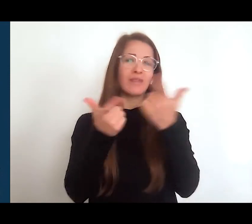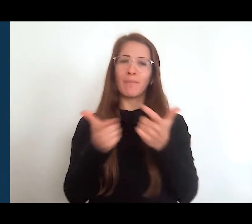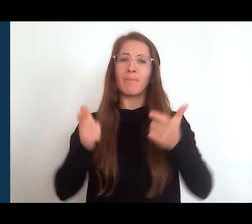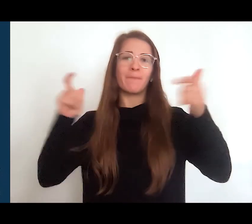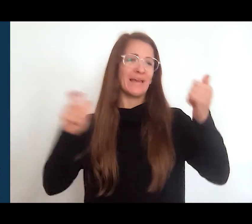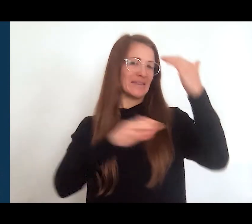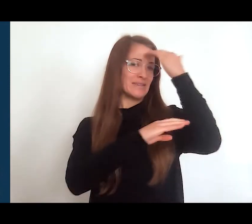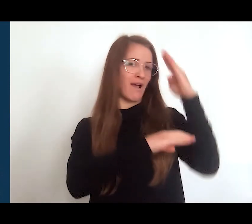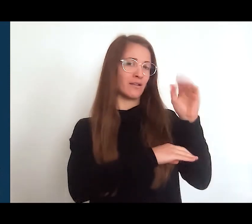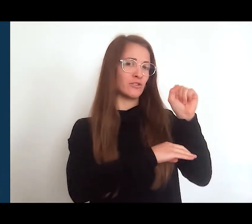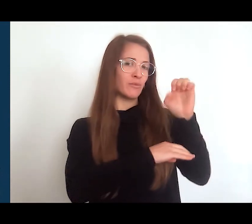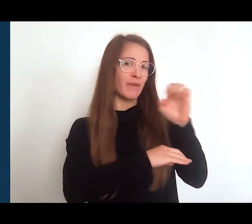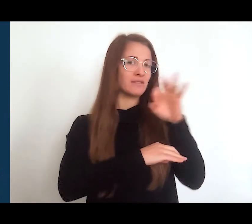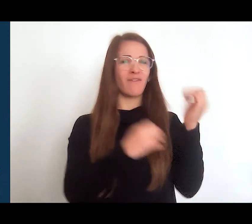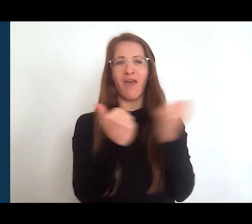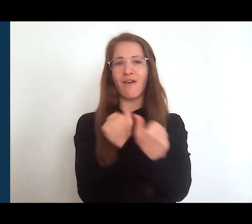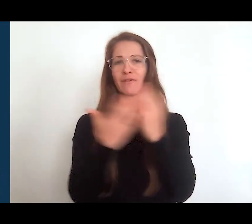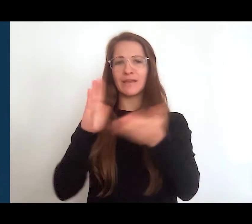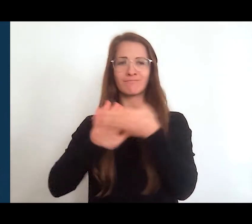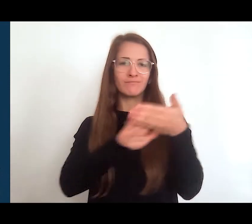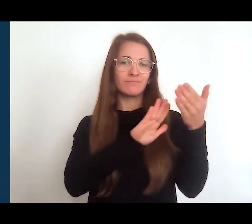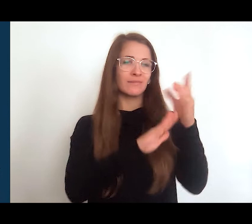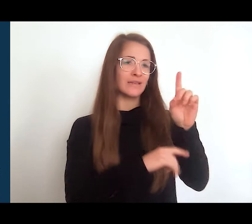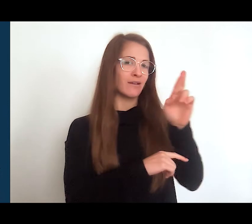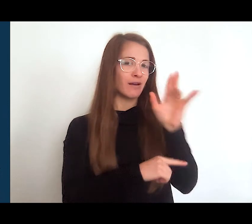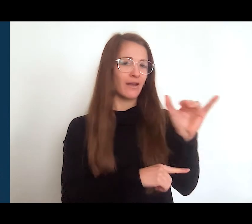OUTREACHES BECAUSE WE HAVE THE BIGGEST KNOWLEDGE BASE ON